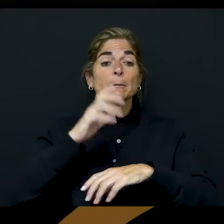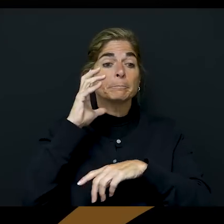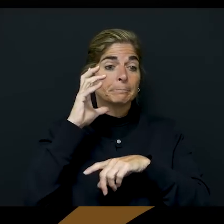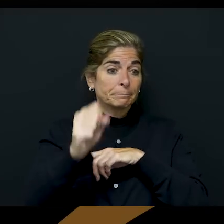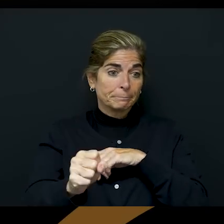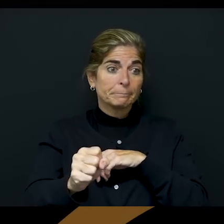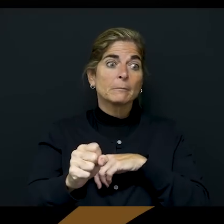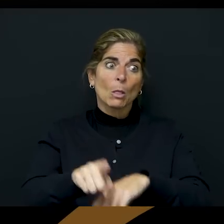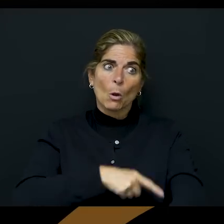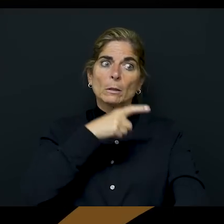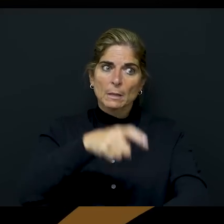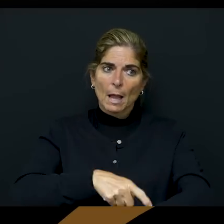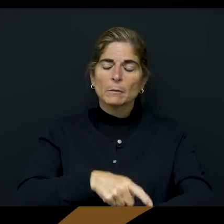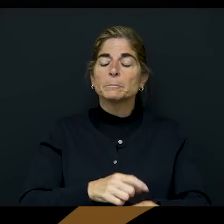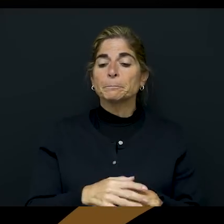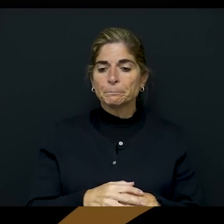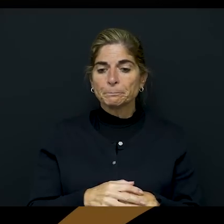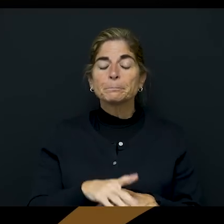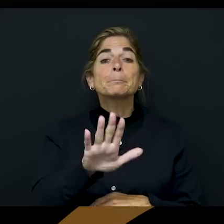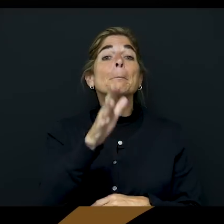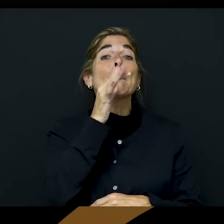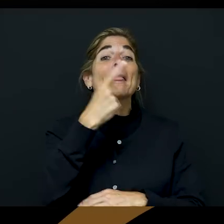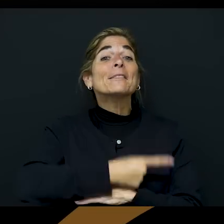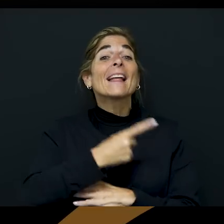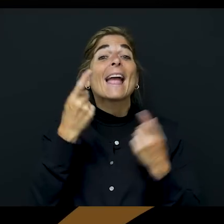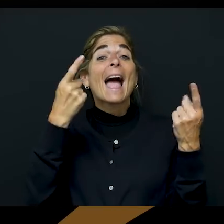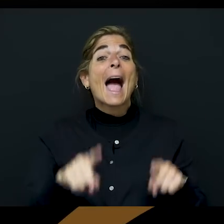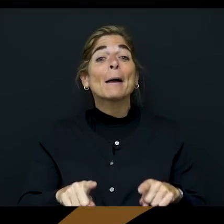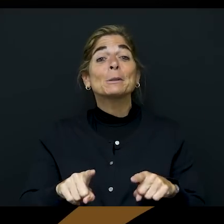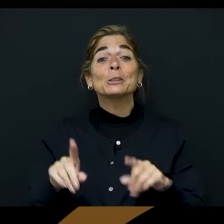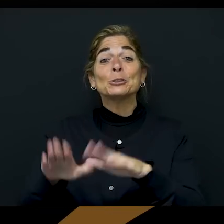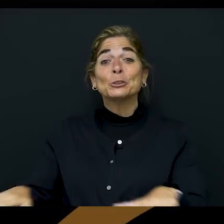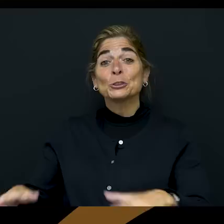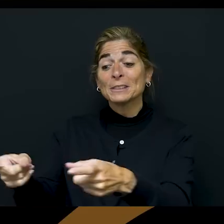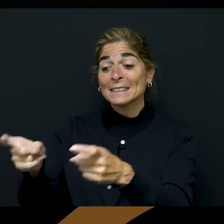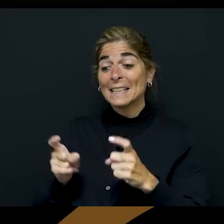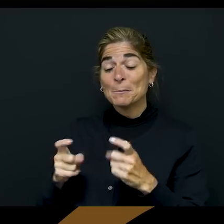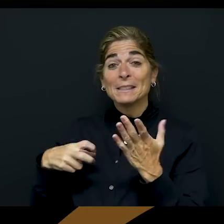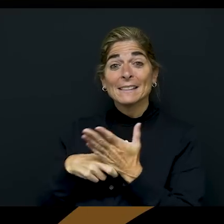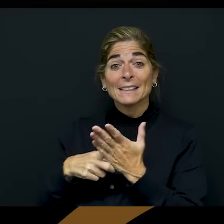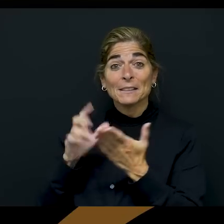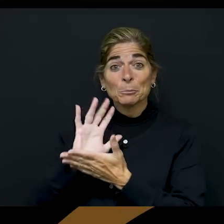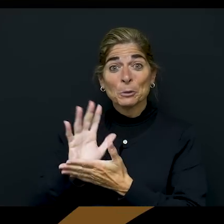Time passed, a long time passed. And then one day for Mother's Day, my kids bought me tickets to the cinema